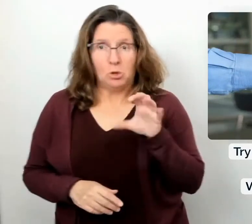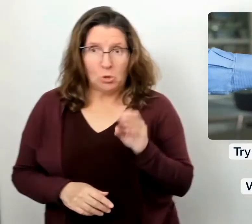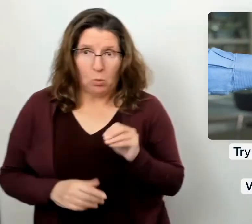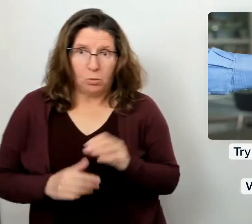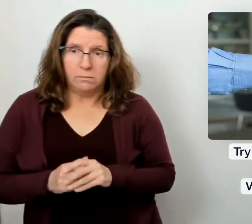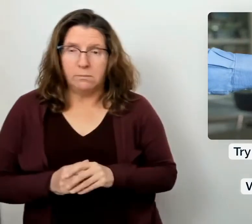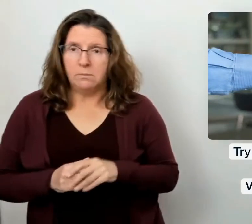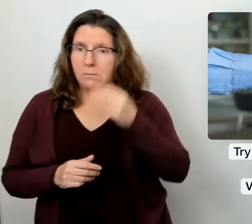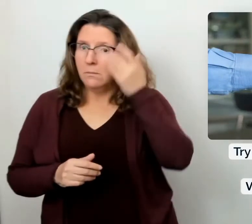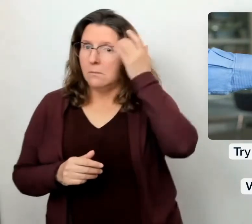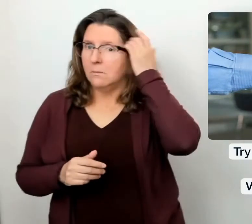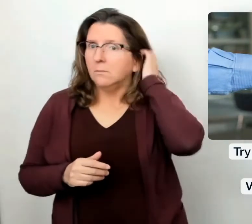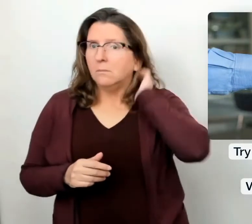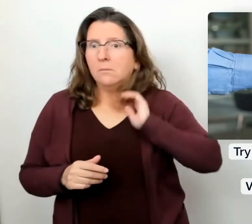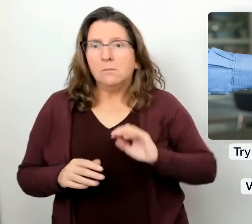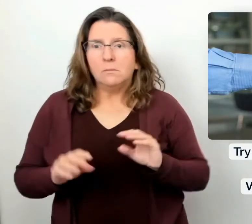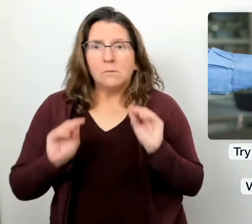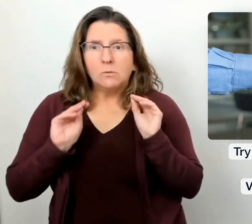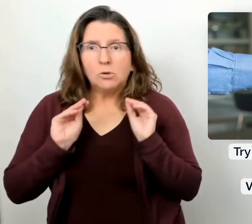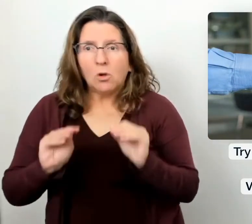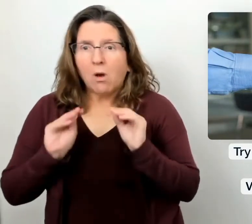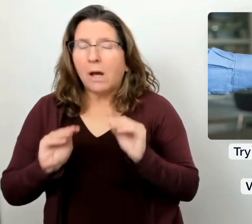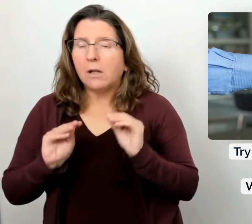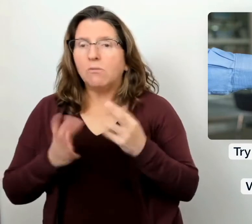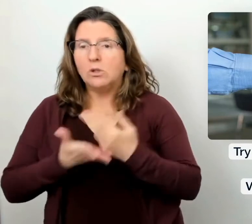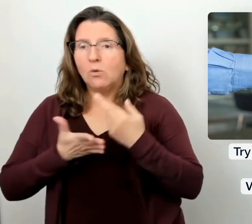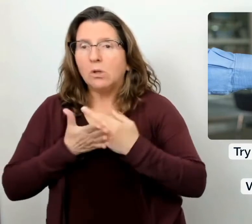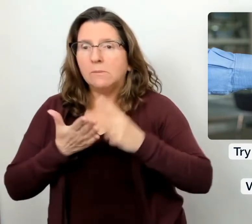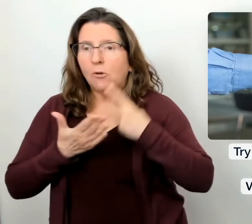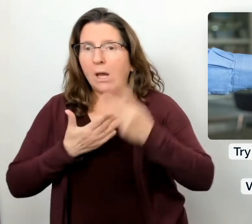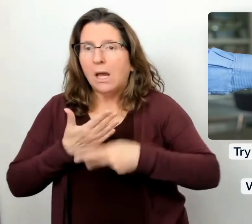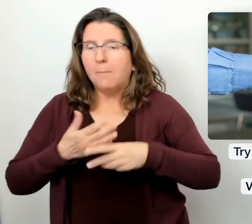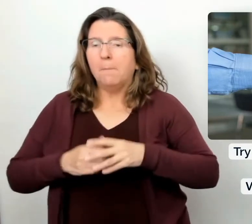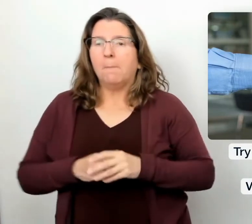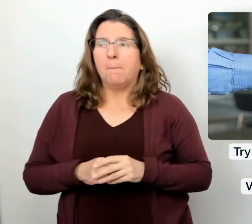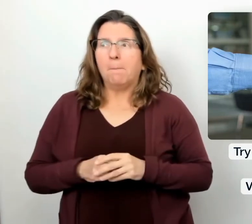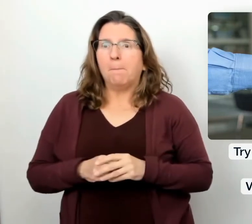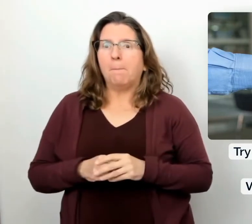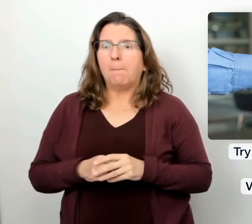The students were not learning through this inferior resource.